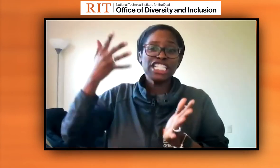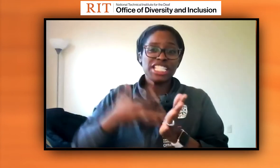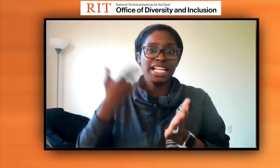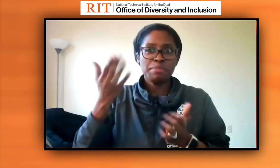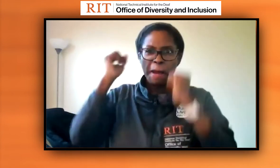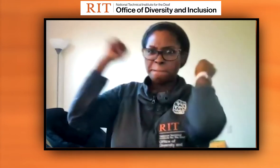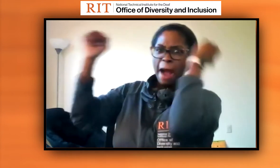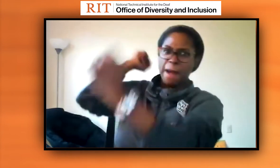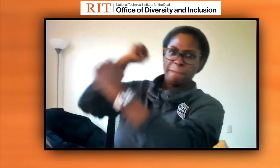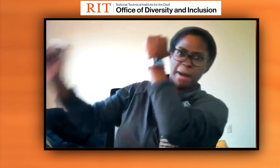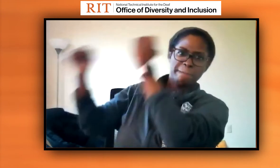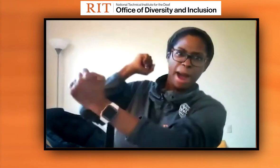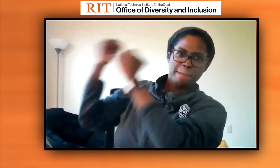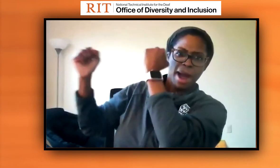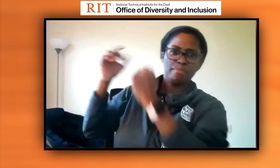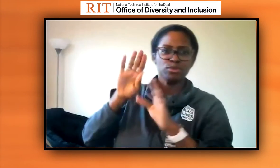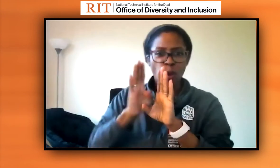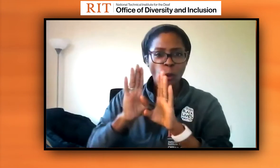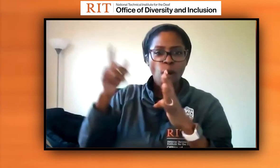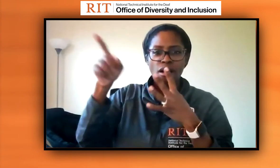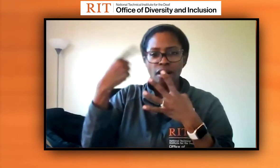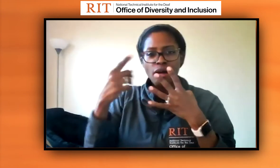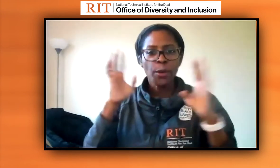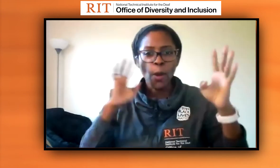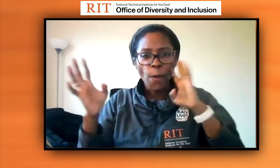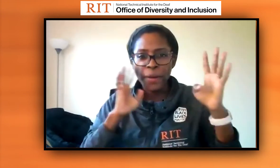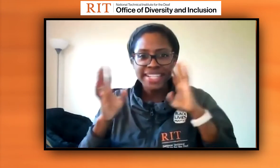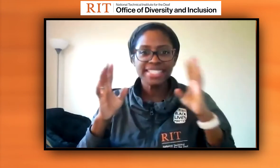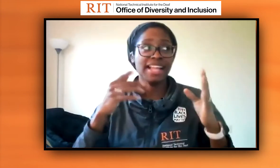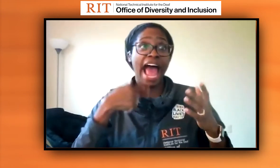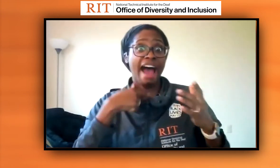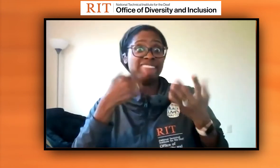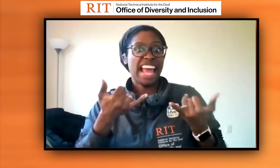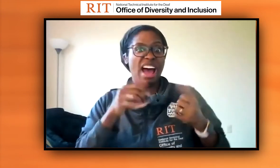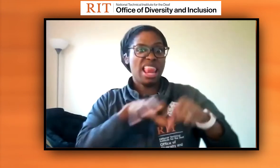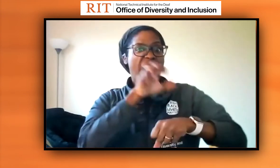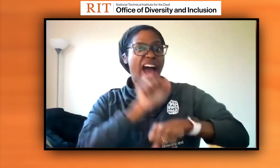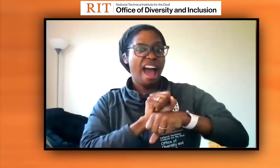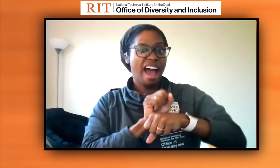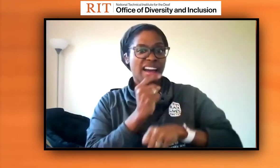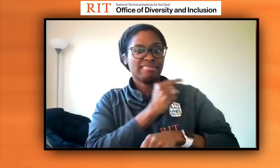Occasionally, I might hear her banging on the door or some background noise and distraction.